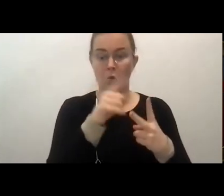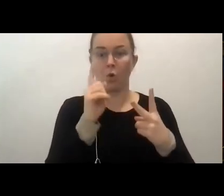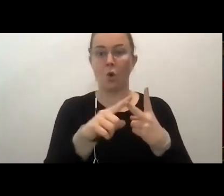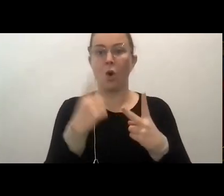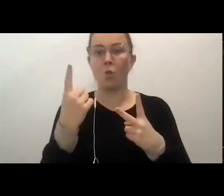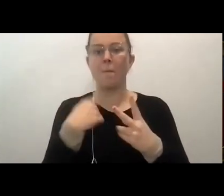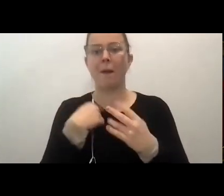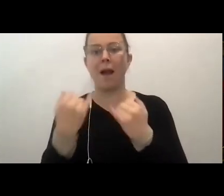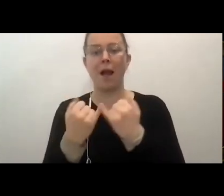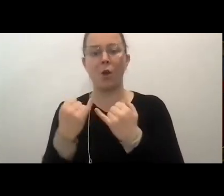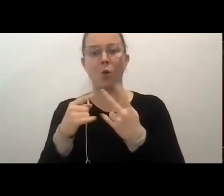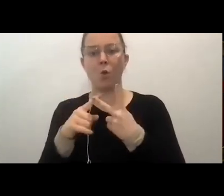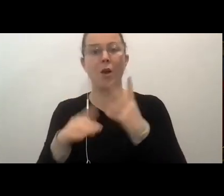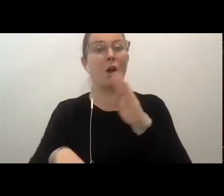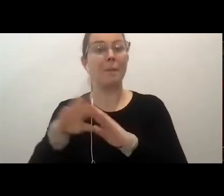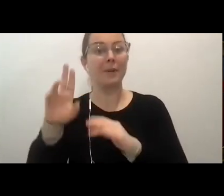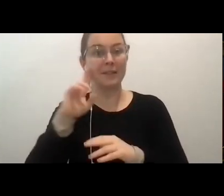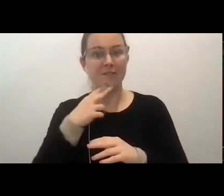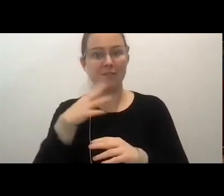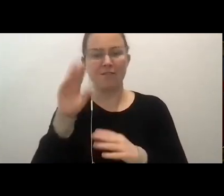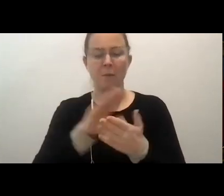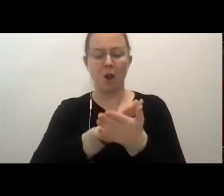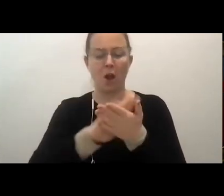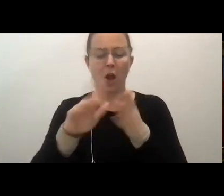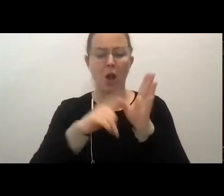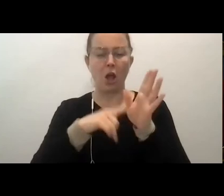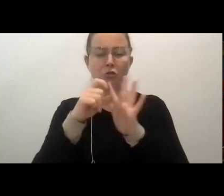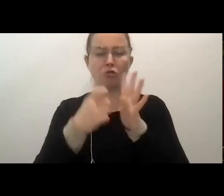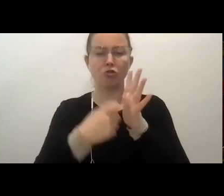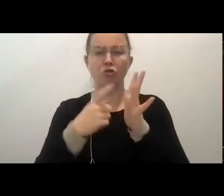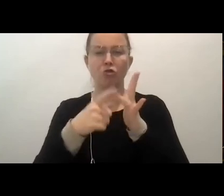is completely deaf due to hydrocephaly as a baby.